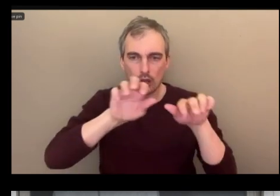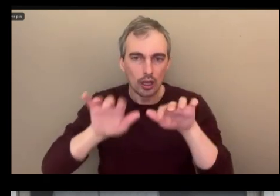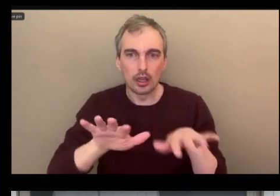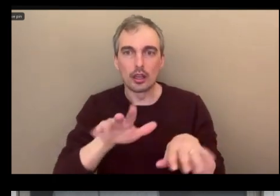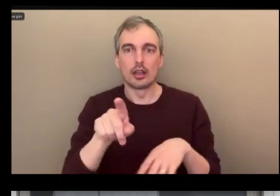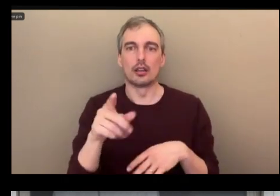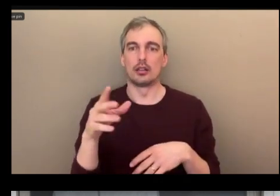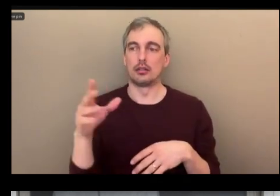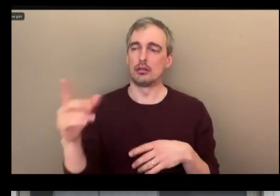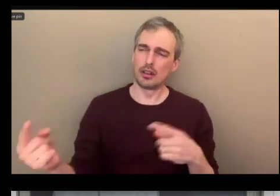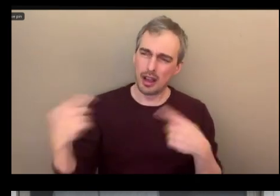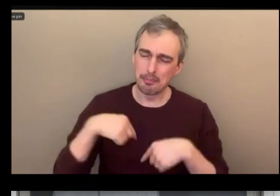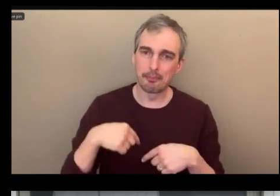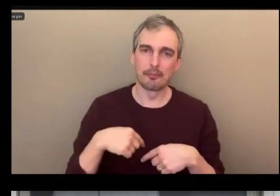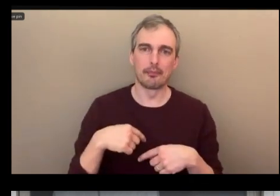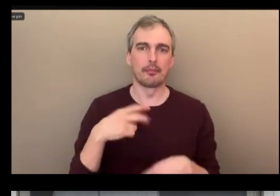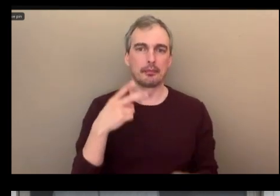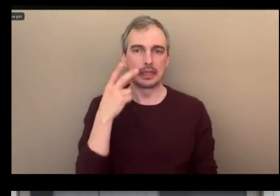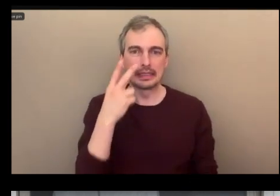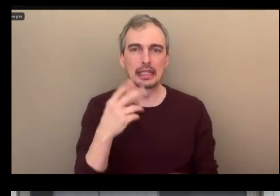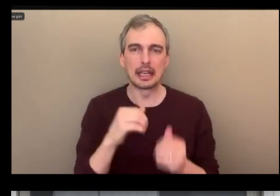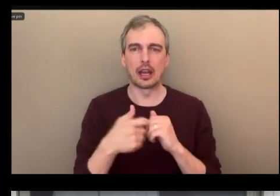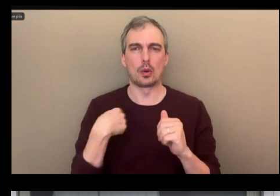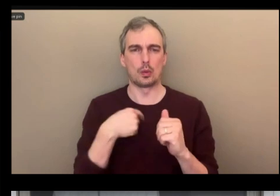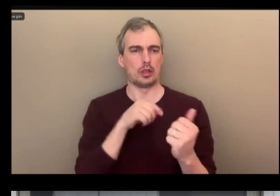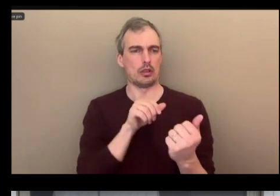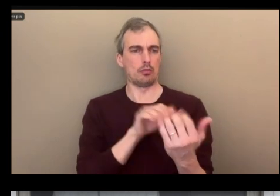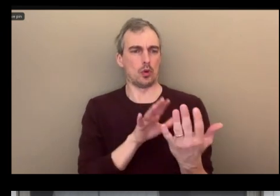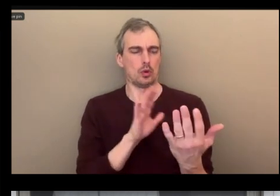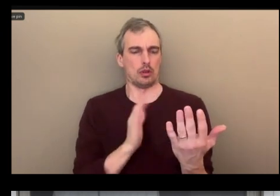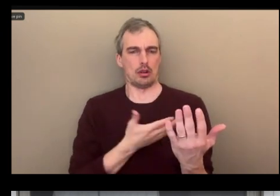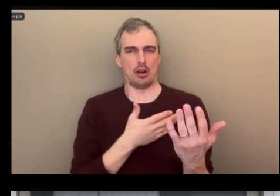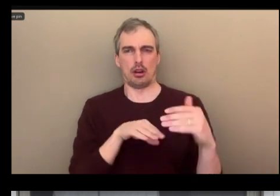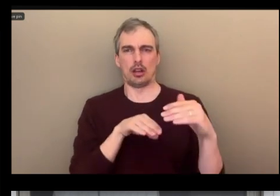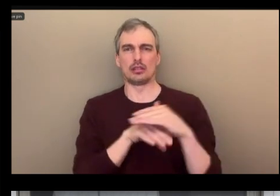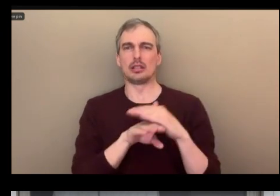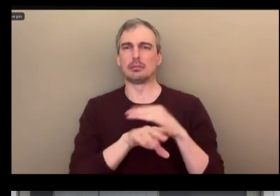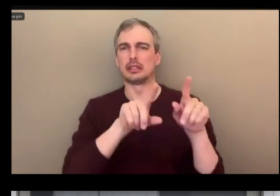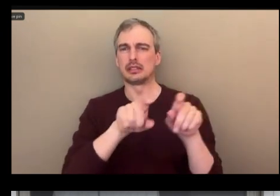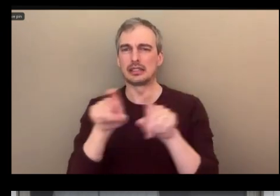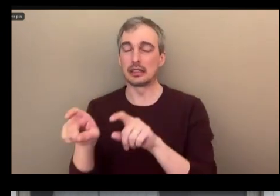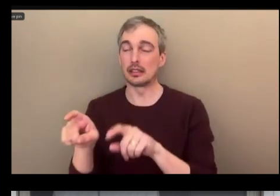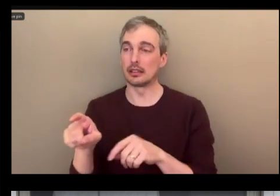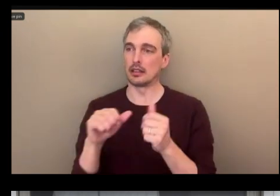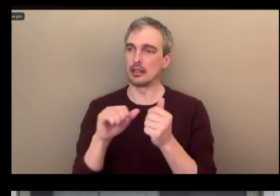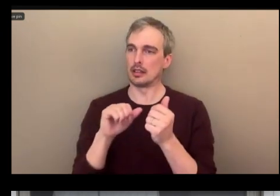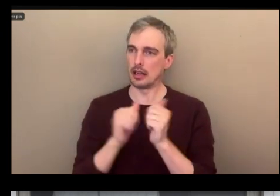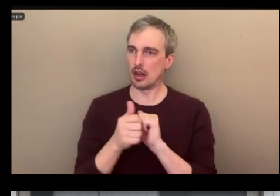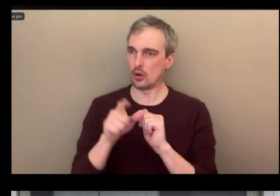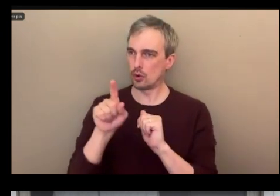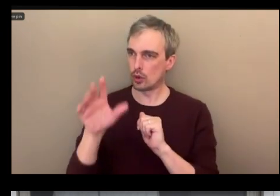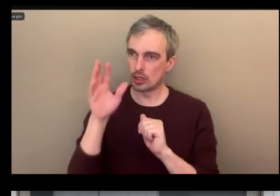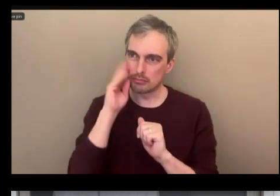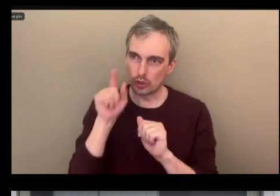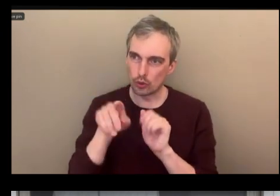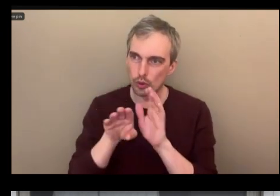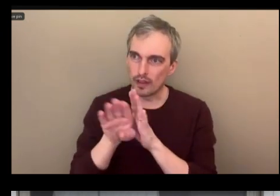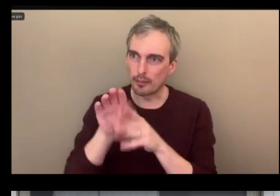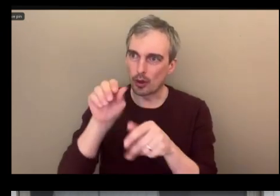it looks like, that experience that you are developing, and how it shows up on our website and how it works with a screen reader or whatever different assistive technology you want to utilize.